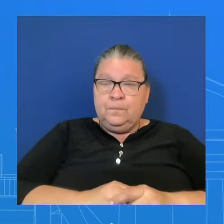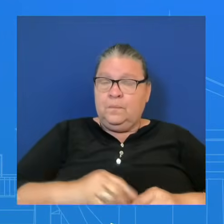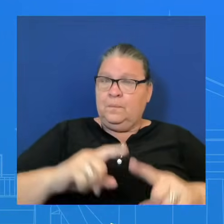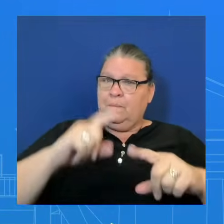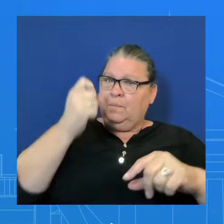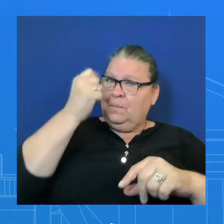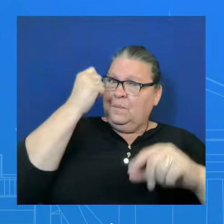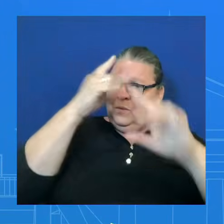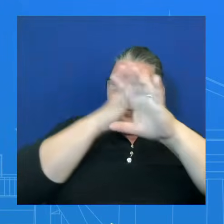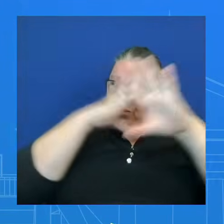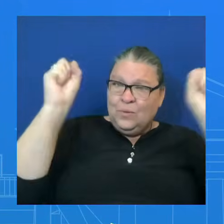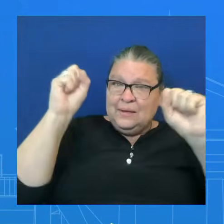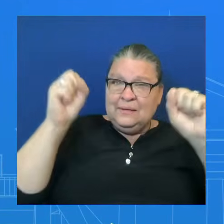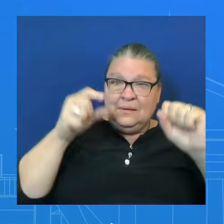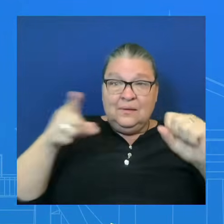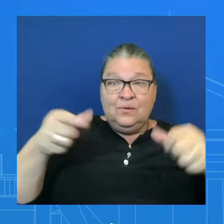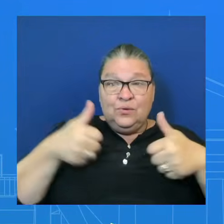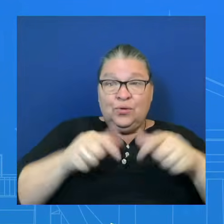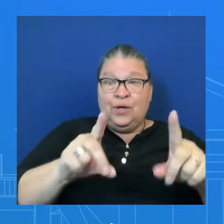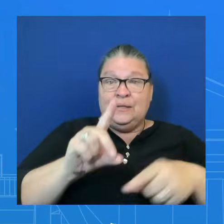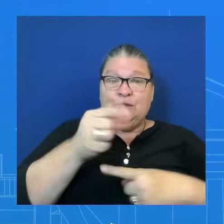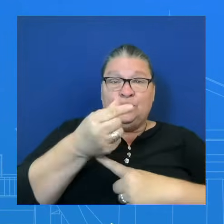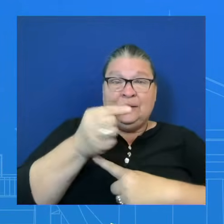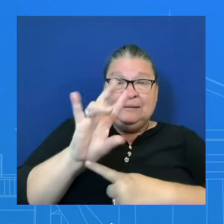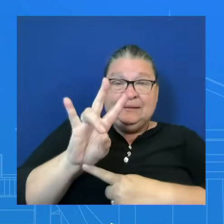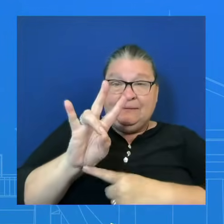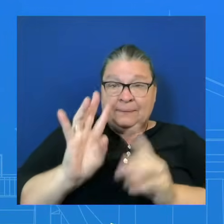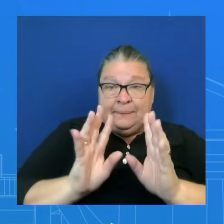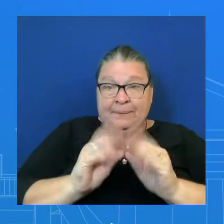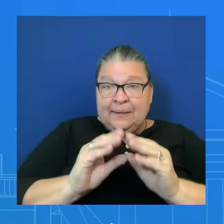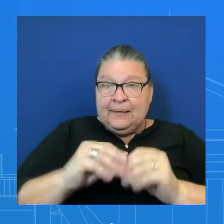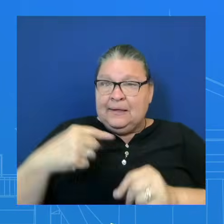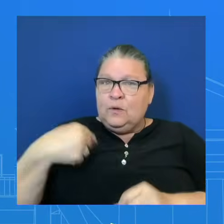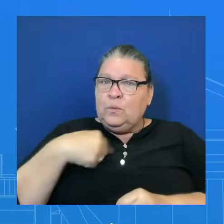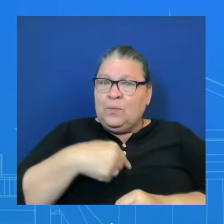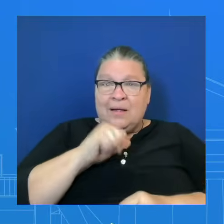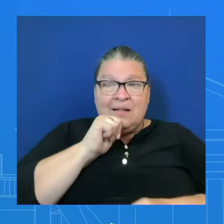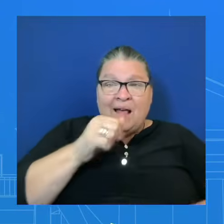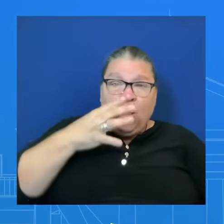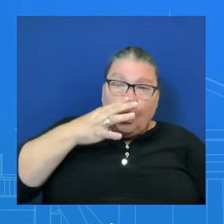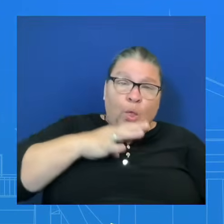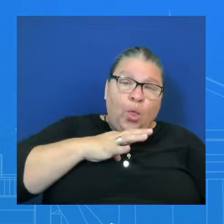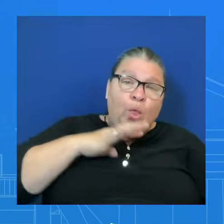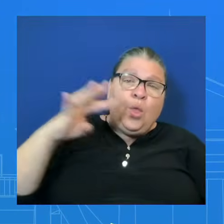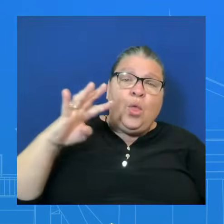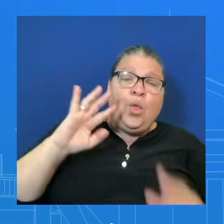We've got serious commitments in that part of the world. Five of our seven treaty alliances are in the Indo-Pacific.